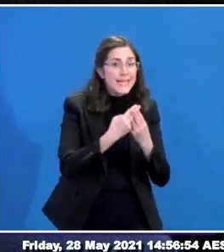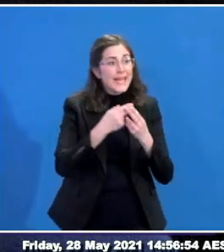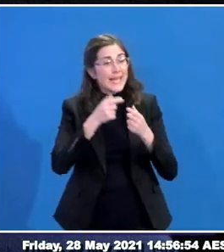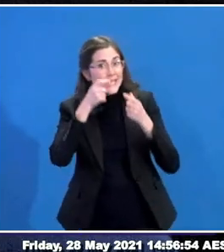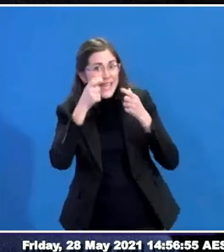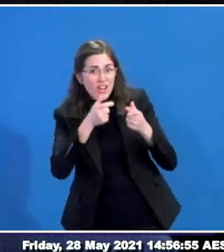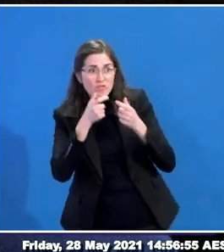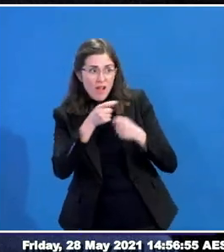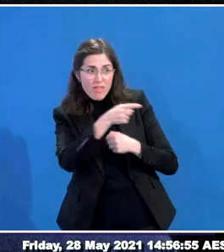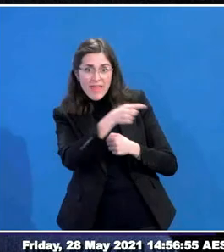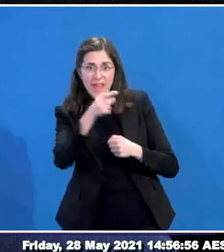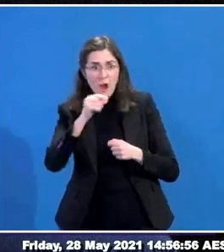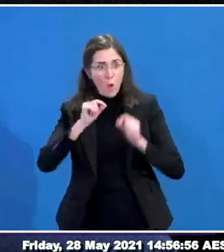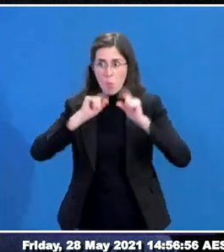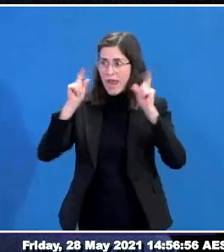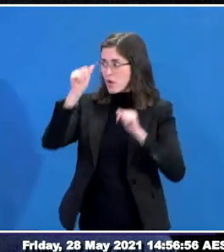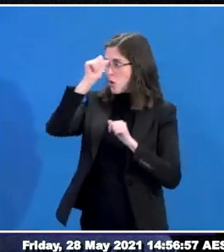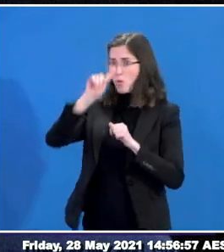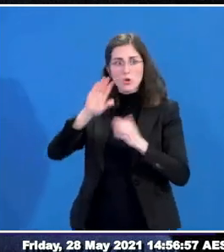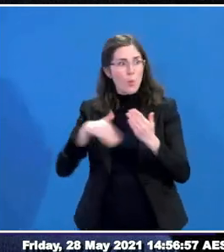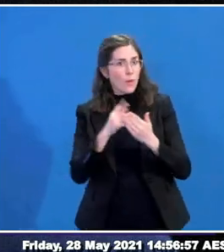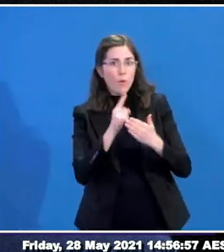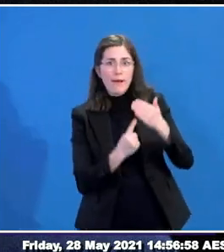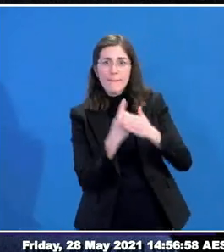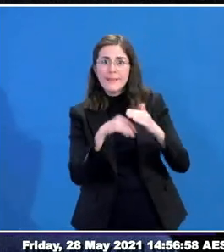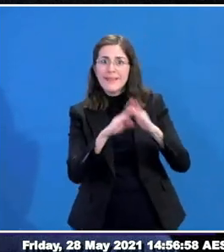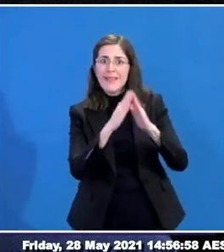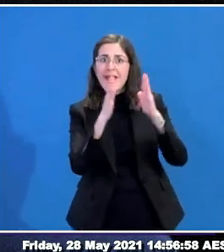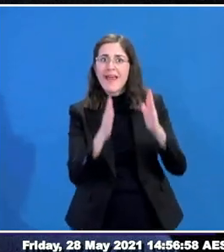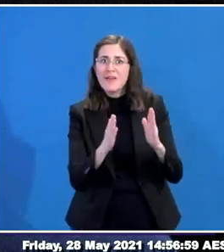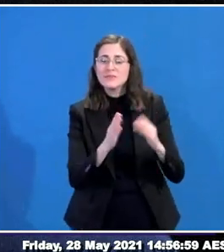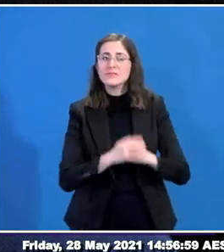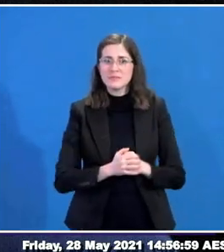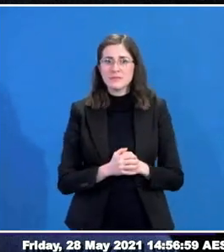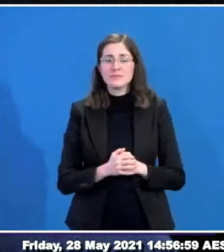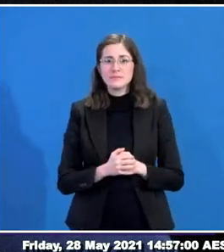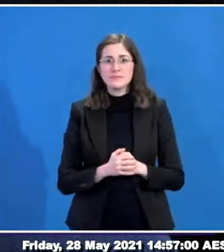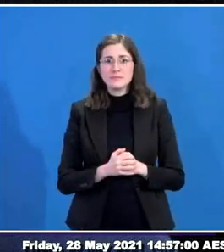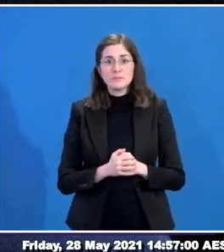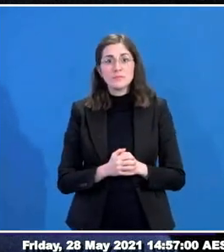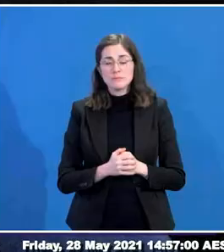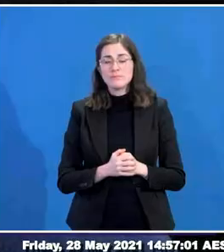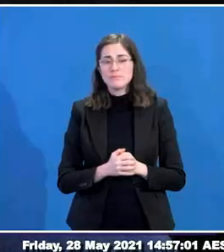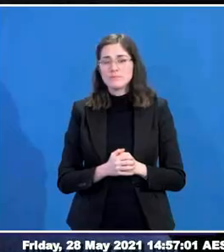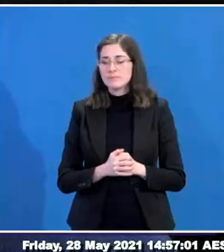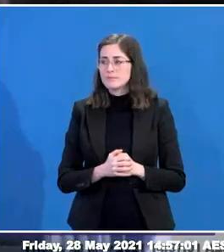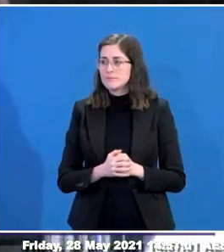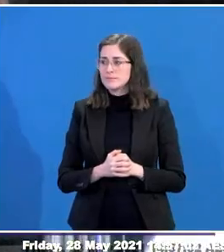and those are of course things that we can examine through the audit process or, indeed, take complaints about.